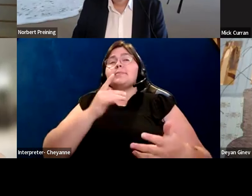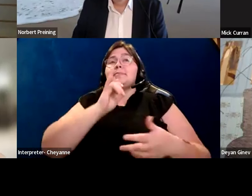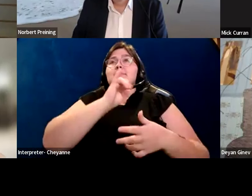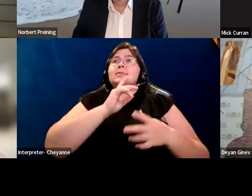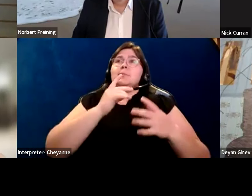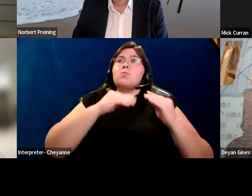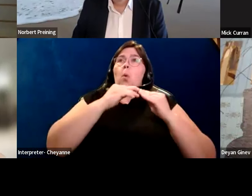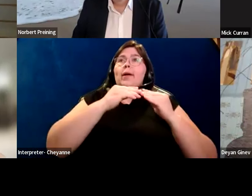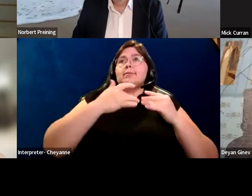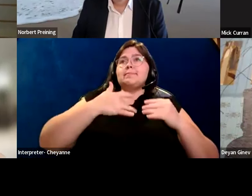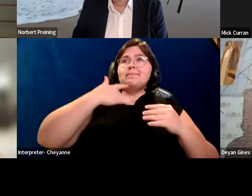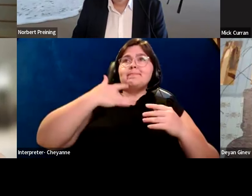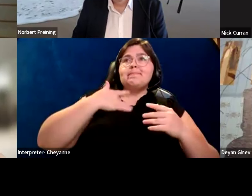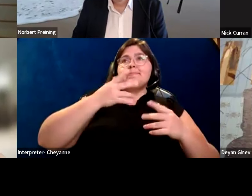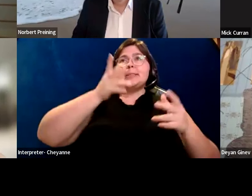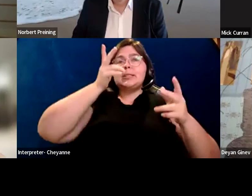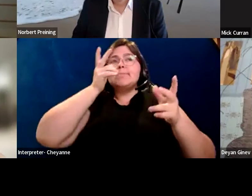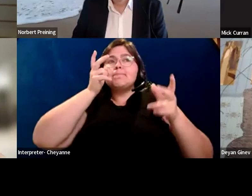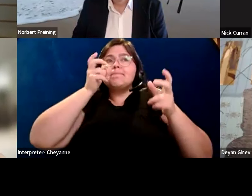But also, of course, cognitive in terms